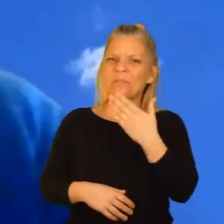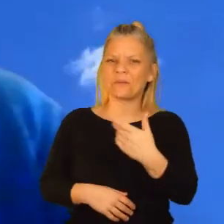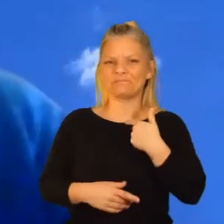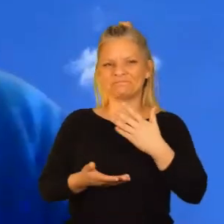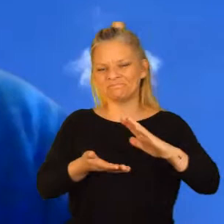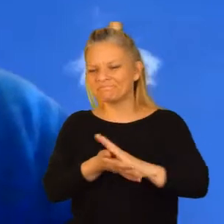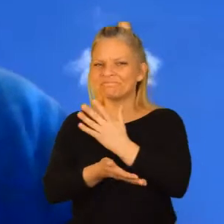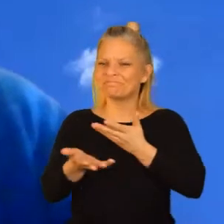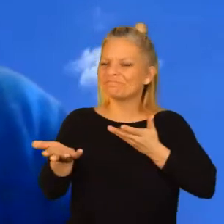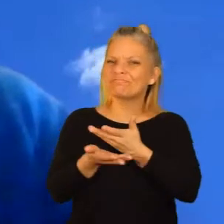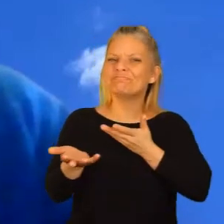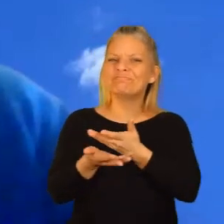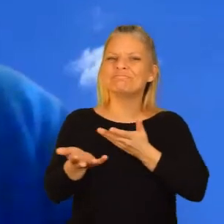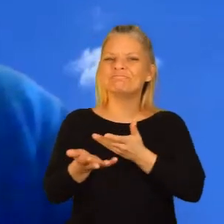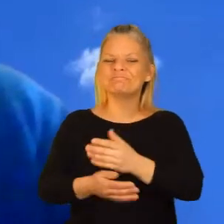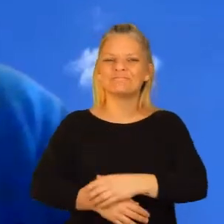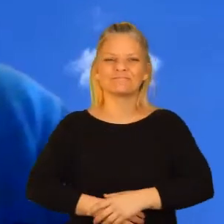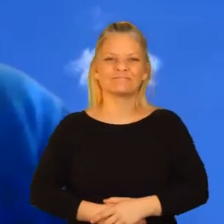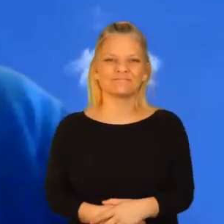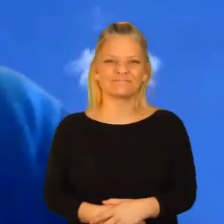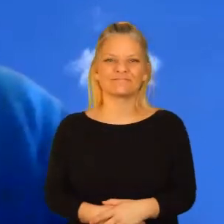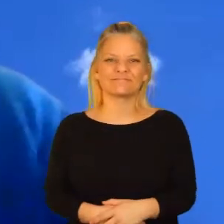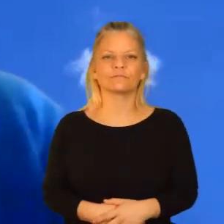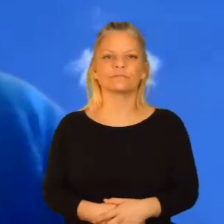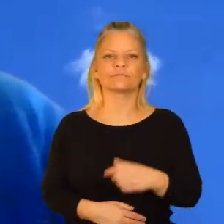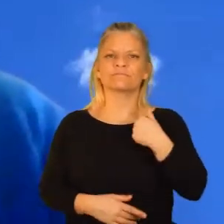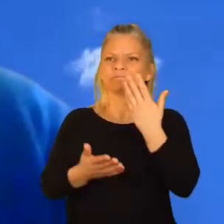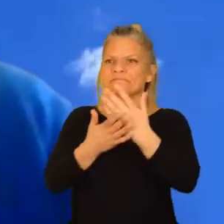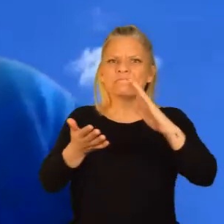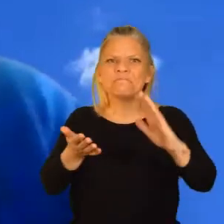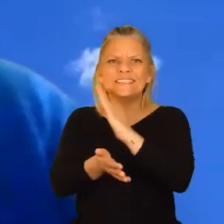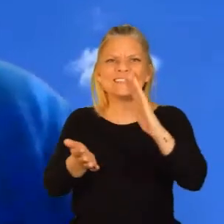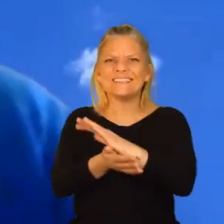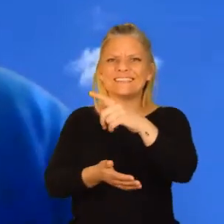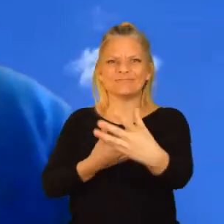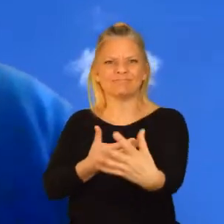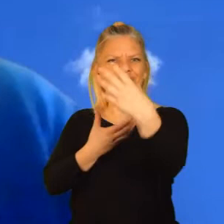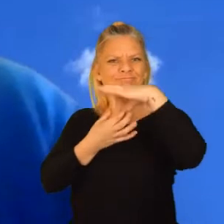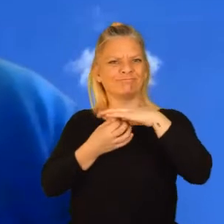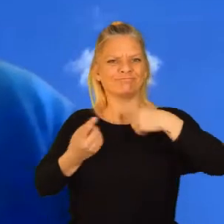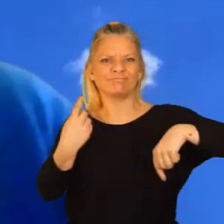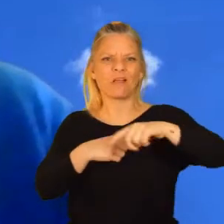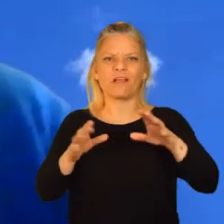I 'm so pleased that you could join us for everybody who's listening today